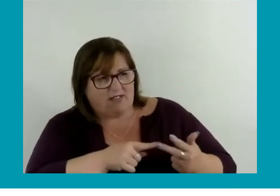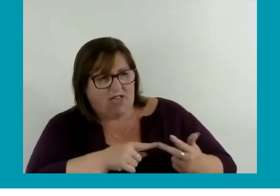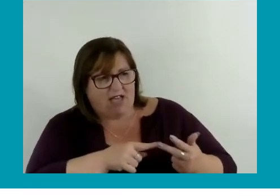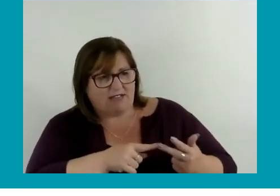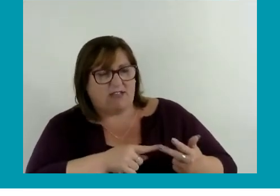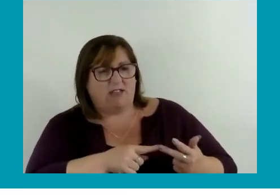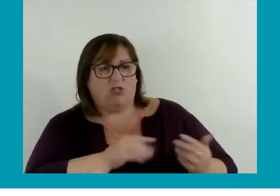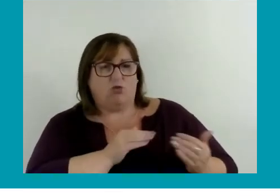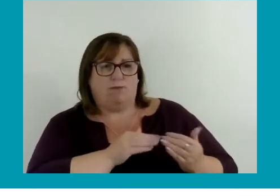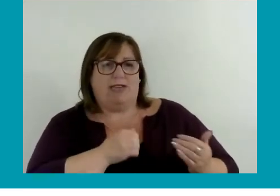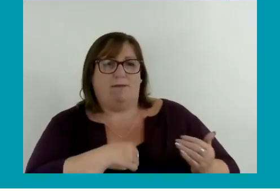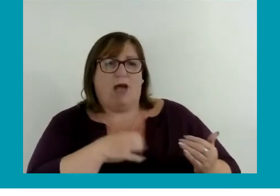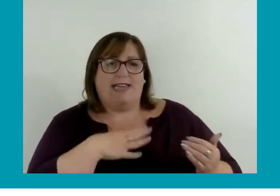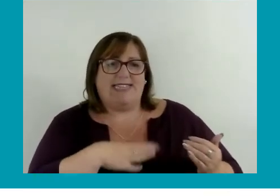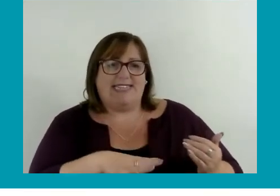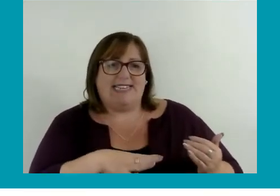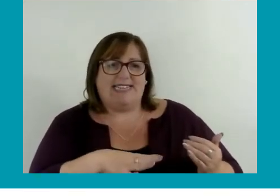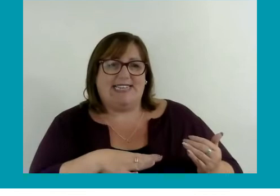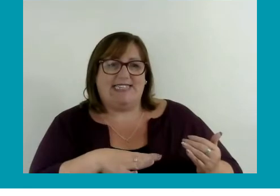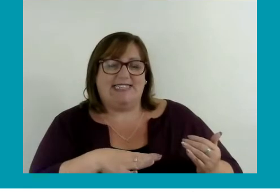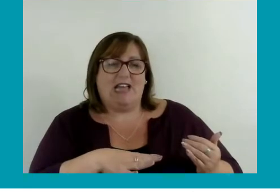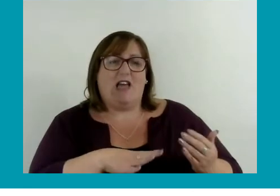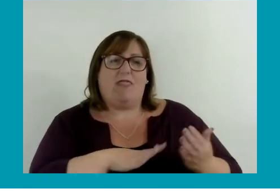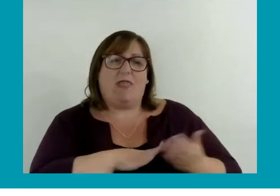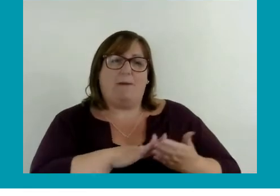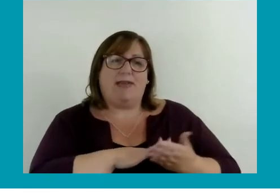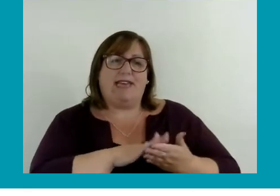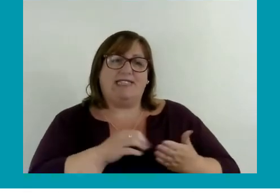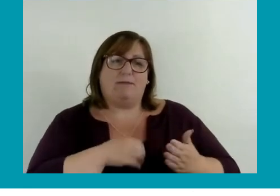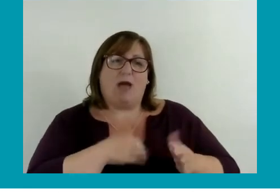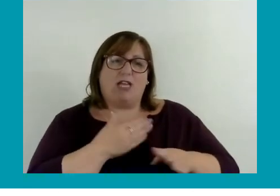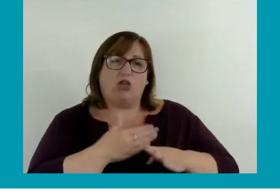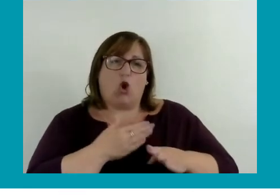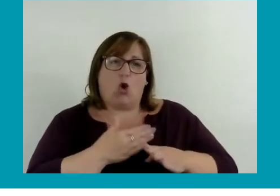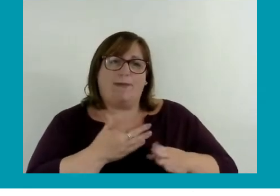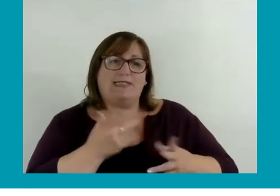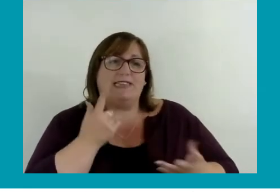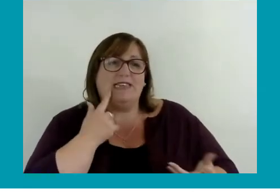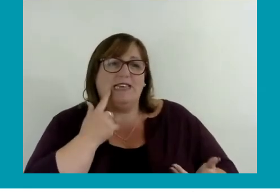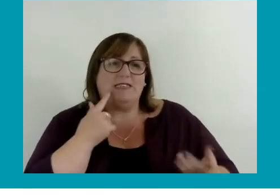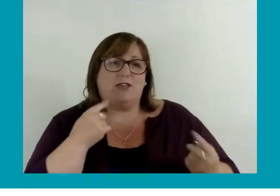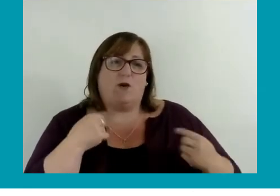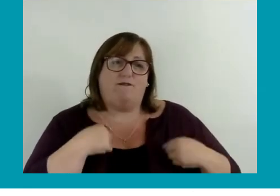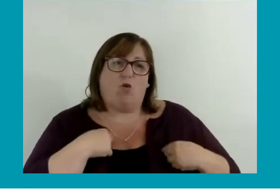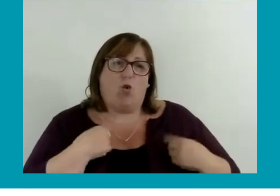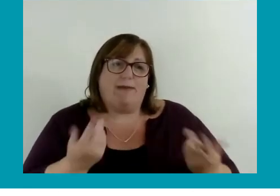that it would actually make my job just that little bit easier um i mean a really perfect